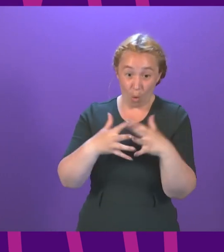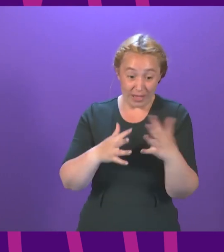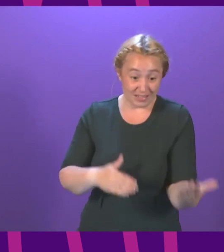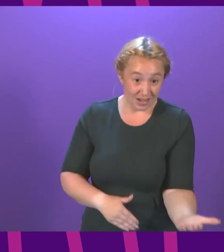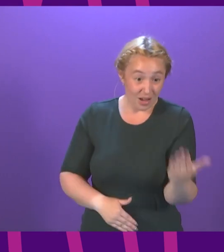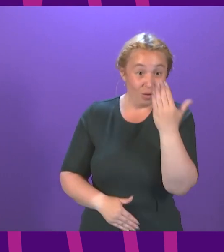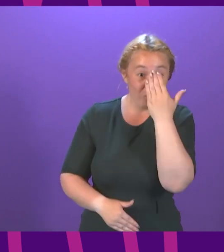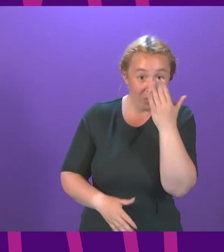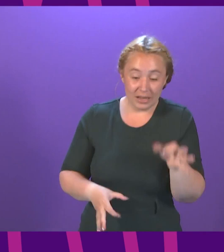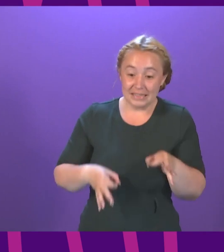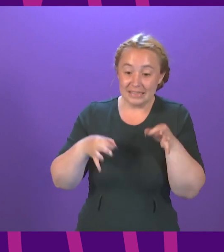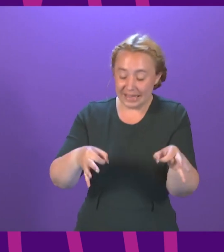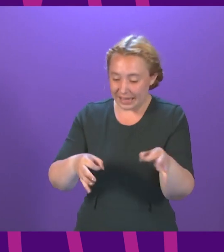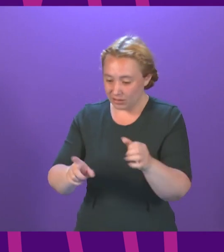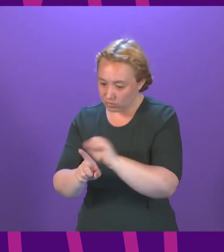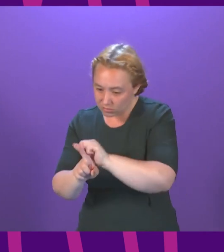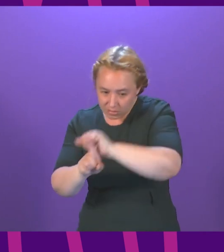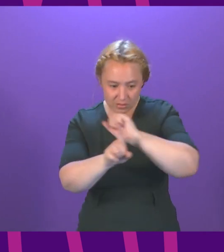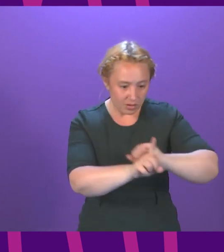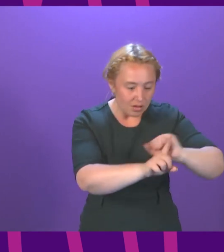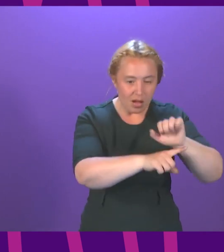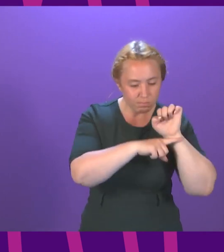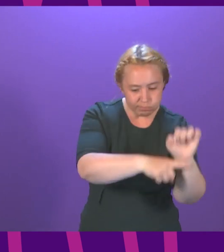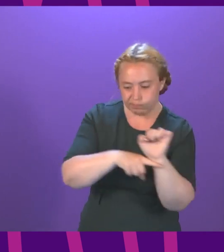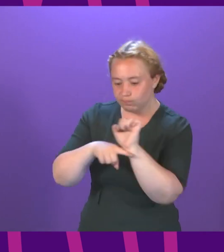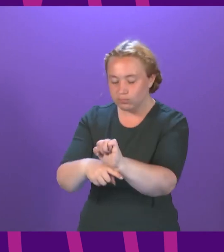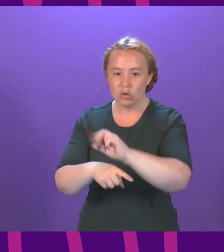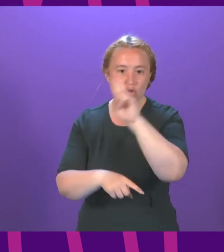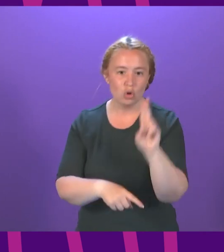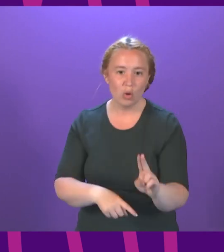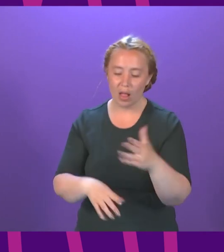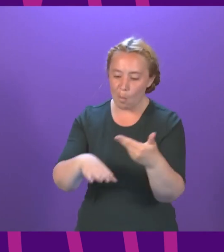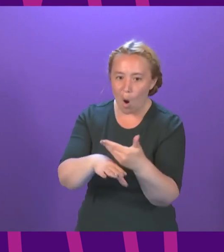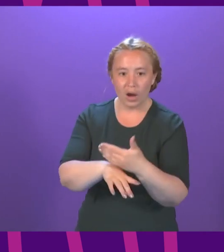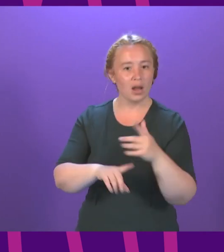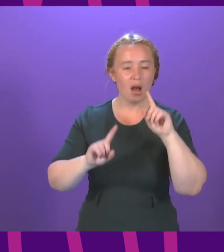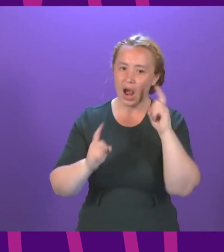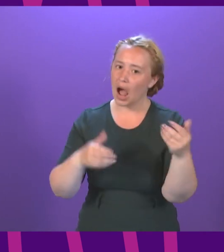schools. Will the Government increase the value of, and widen the eligibility for,